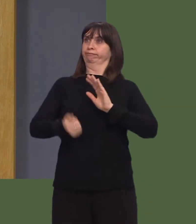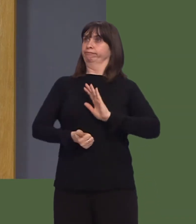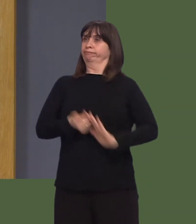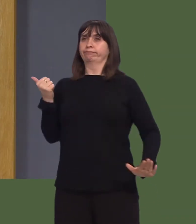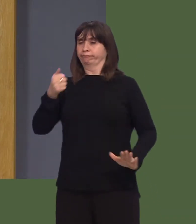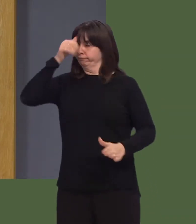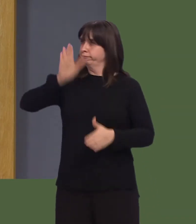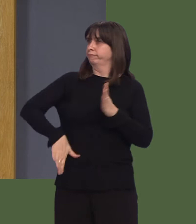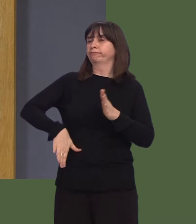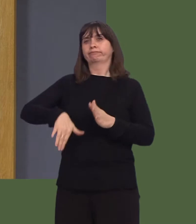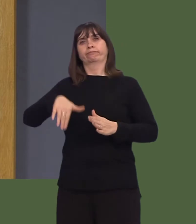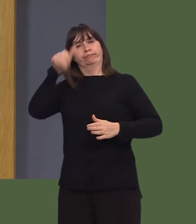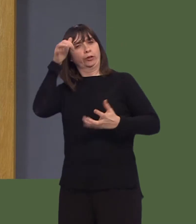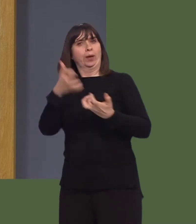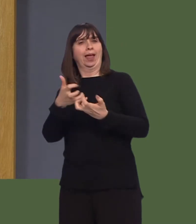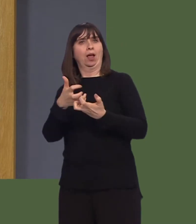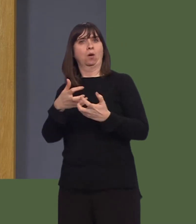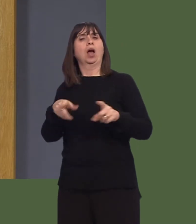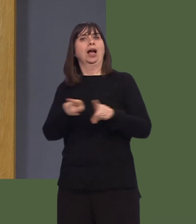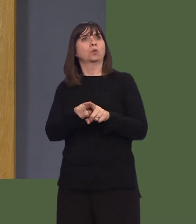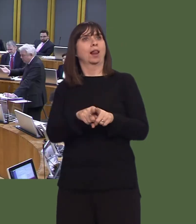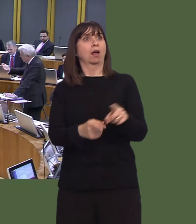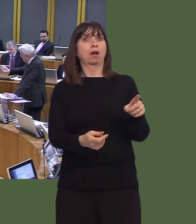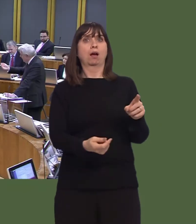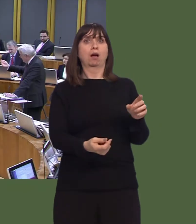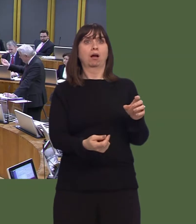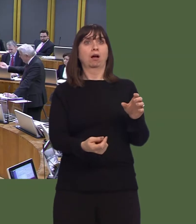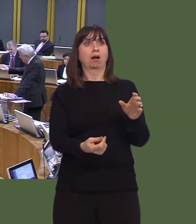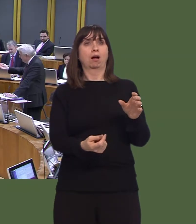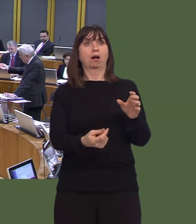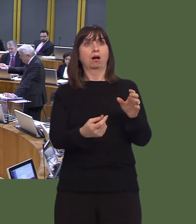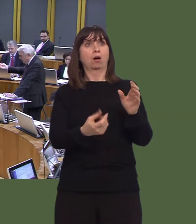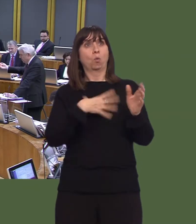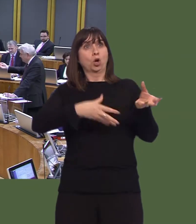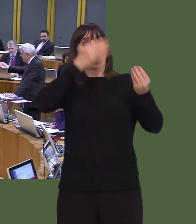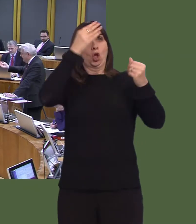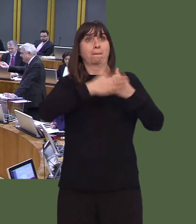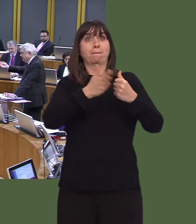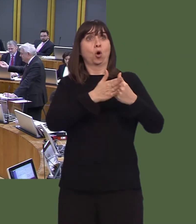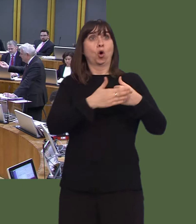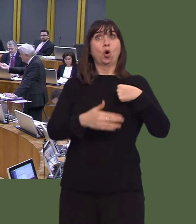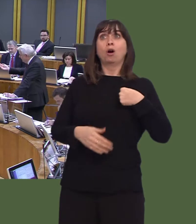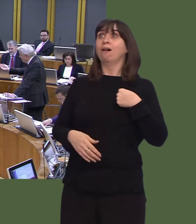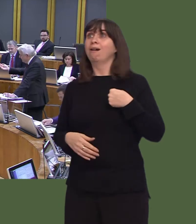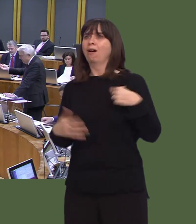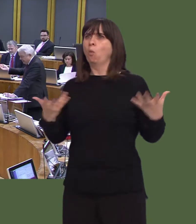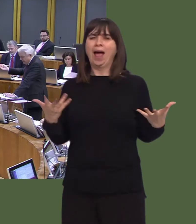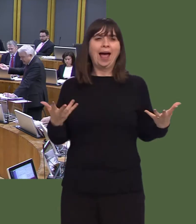have the opportunity, as the Member rightly says, to learn throughout their lives.